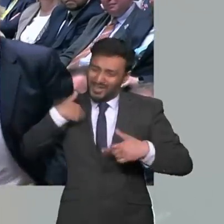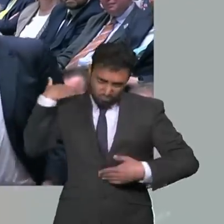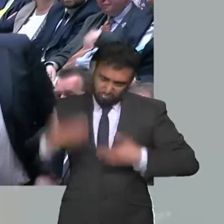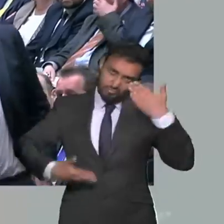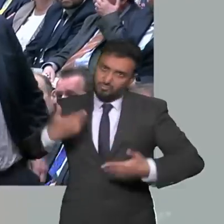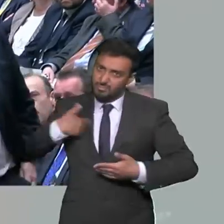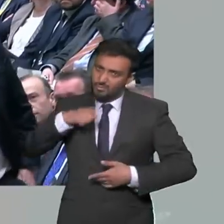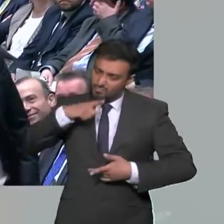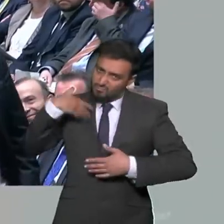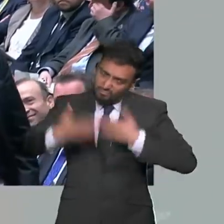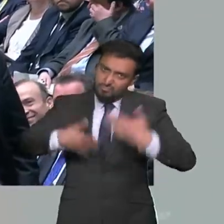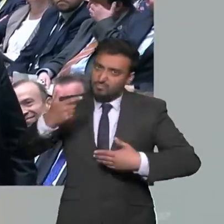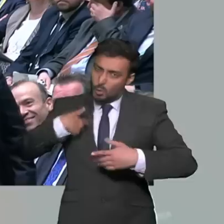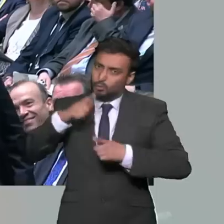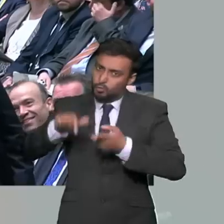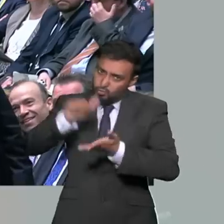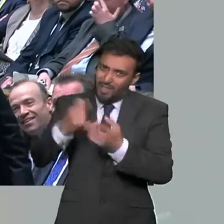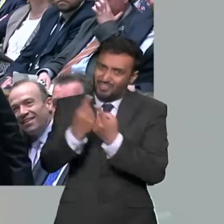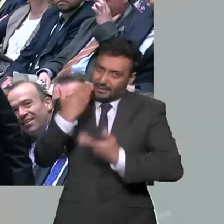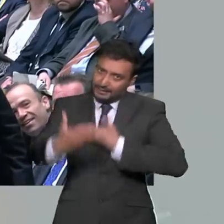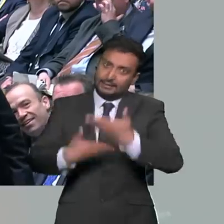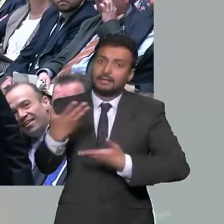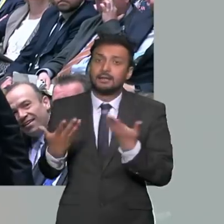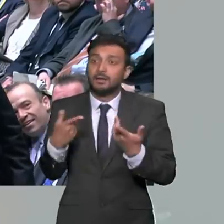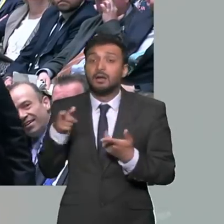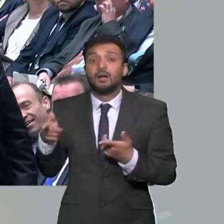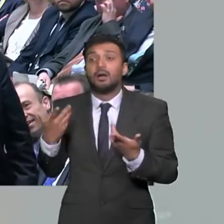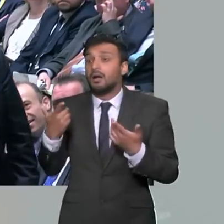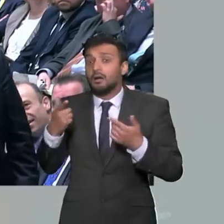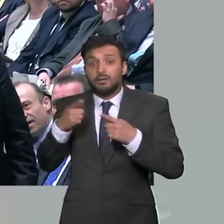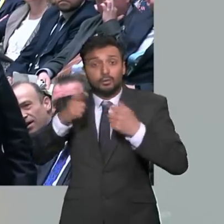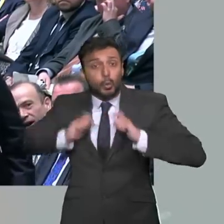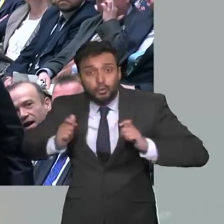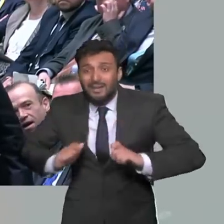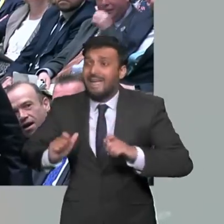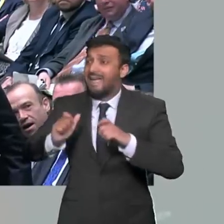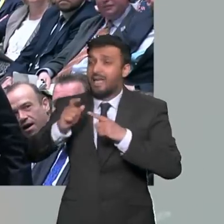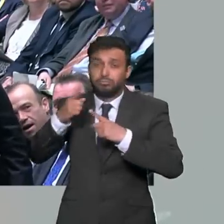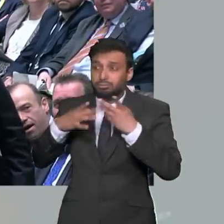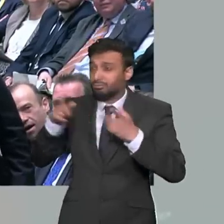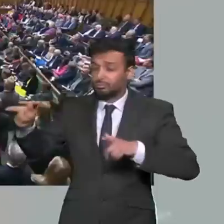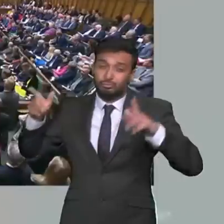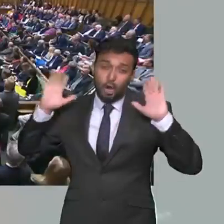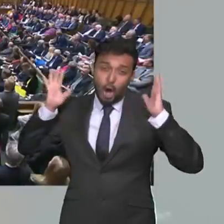We deliver; they dither.